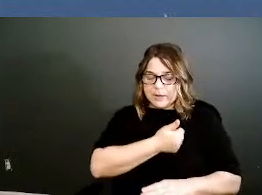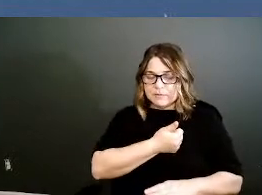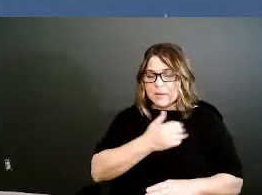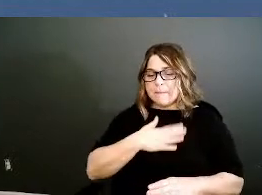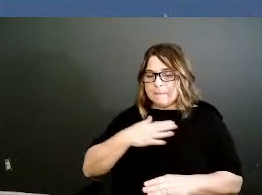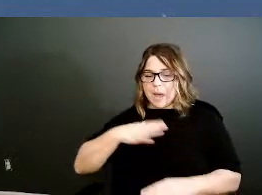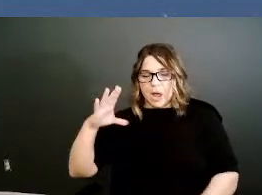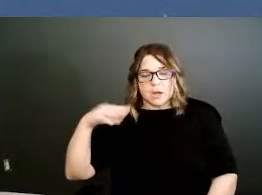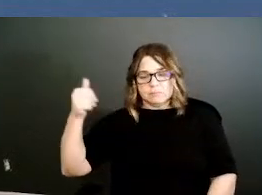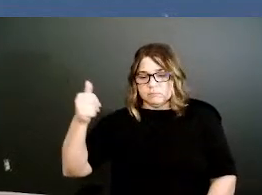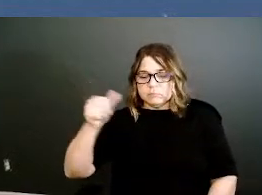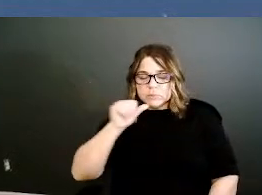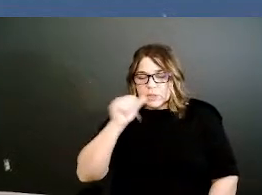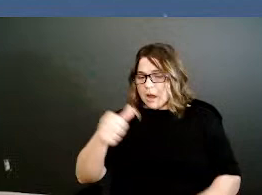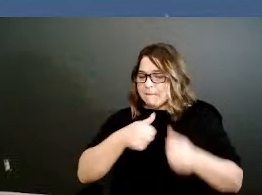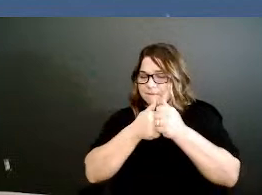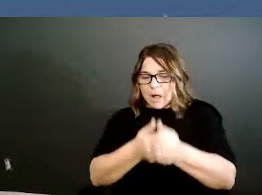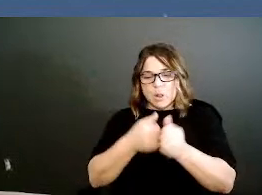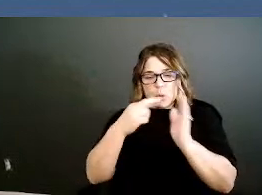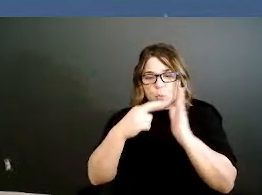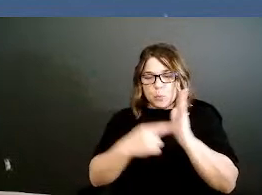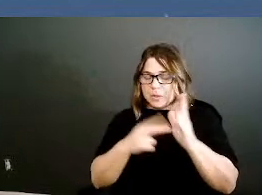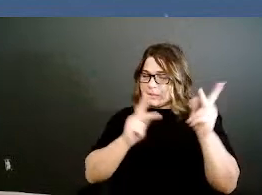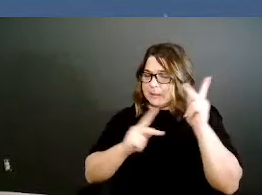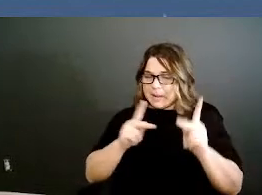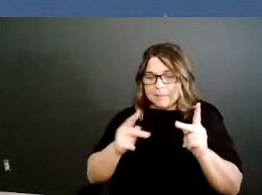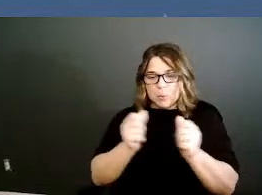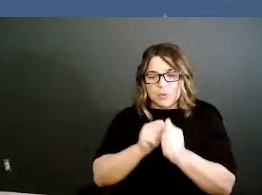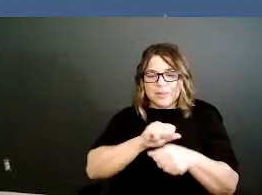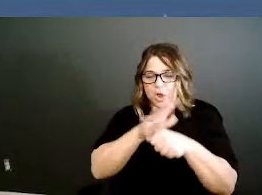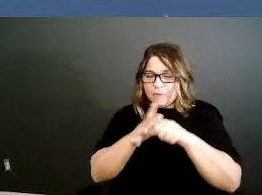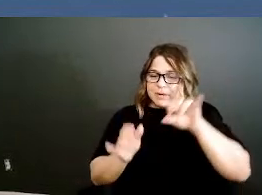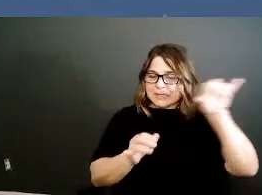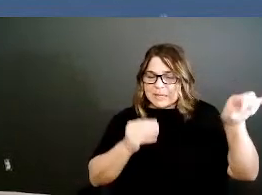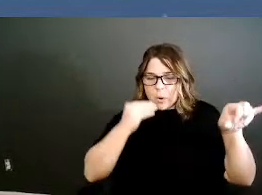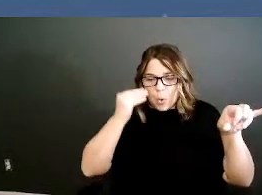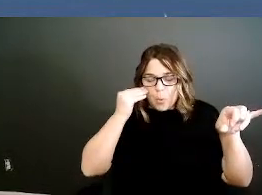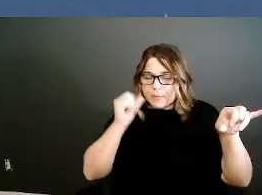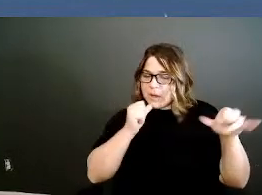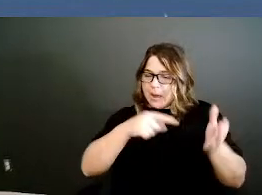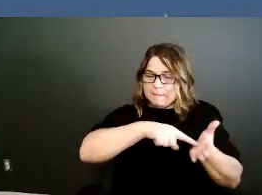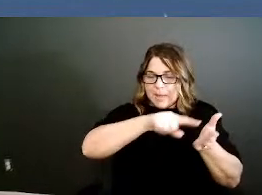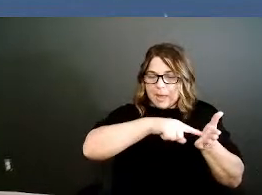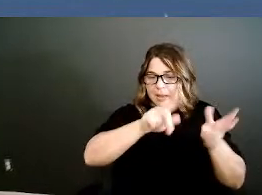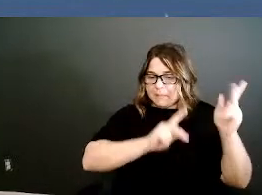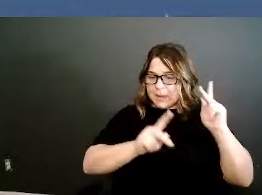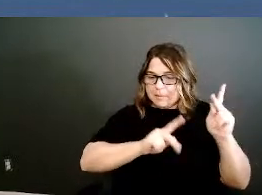ADDITIONALLY I WORKED A LOT OF OVERTIME HOURS AND THEY DIDN'T PAY ME FOR MY OVERTIME. MY BOSS SAID THEY WOULD LOOK INTO IT BUT THEY NEVER TOOK